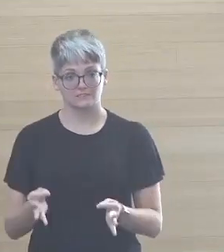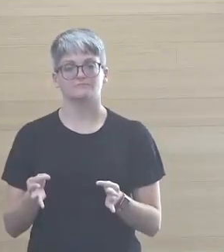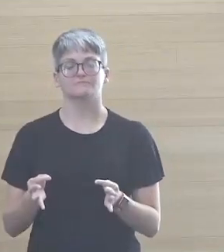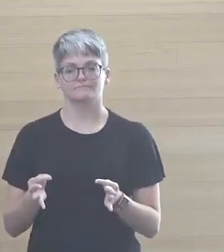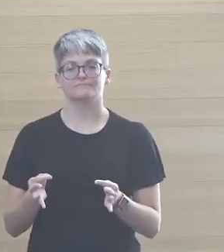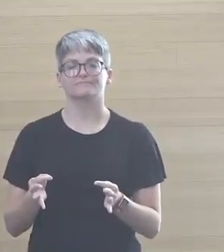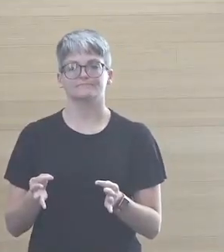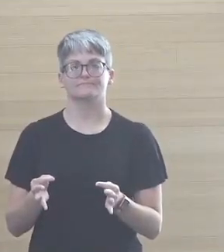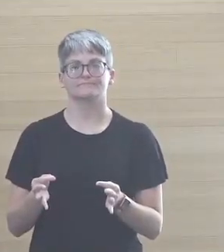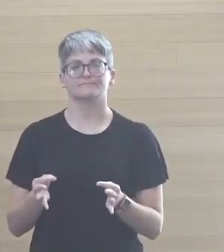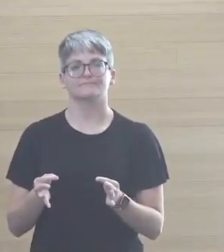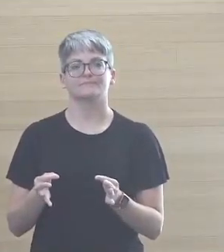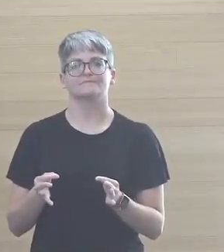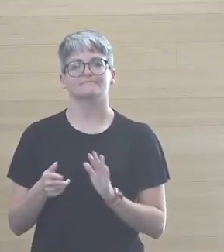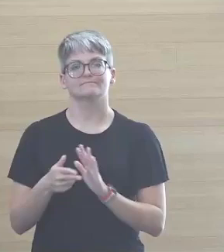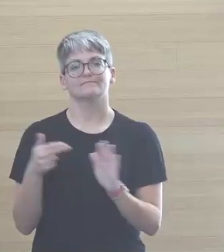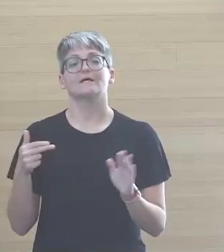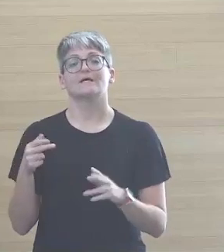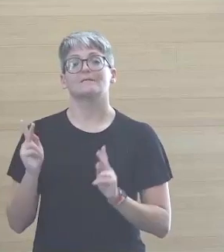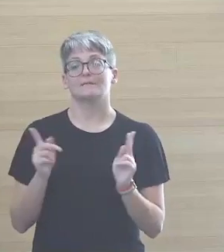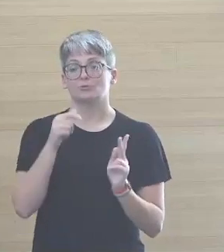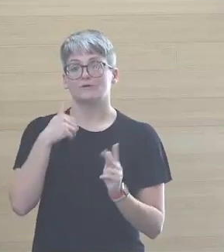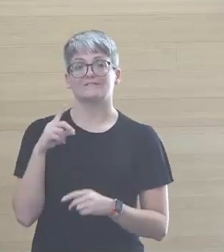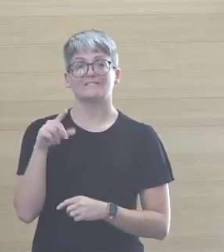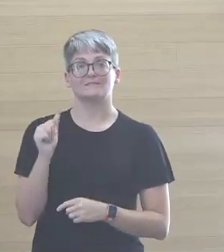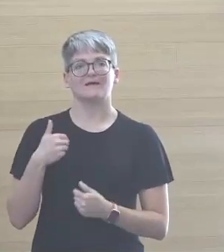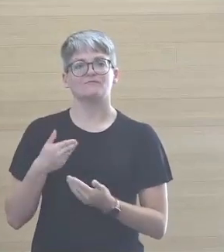disabilities have the right to live in the community.